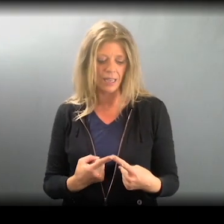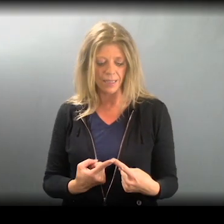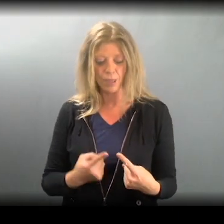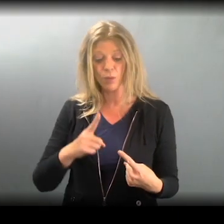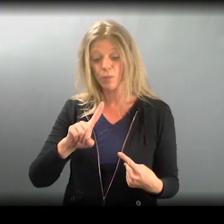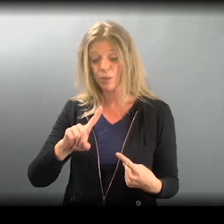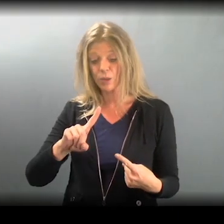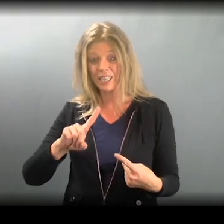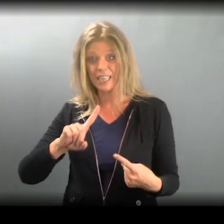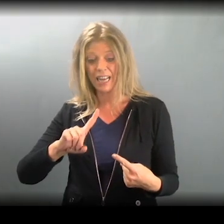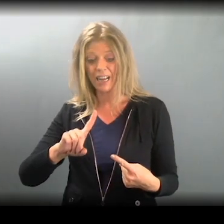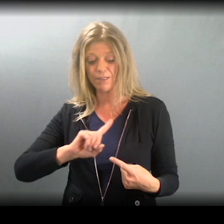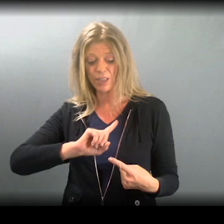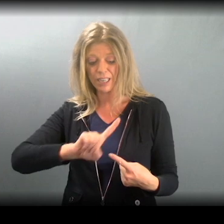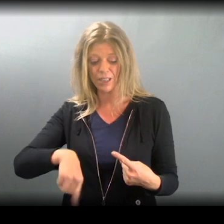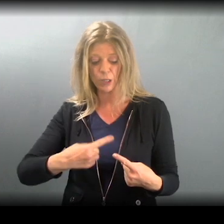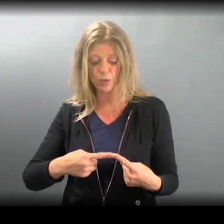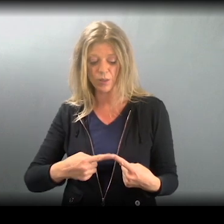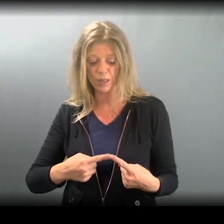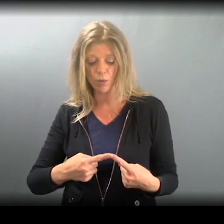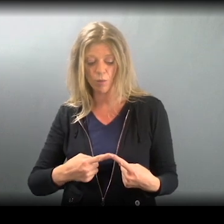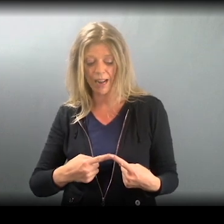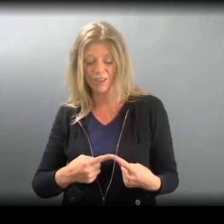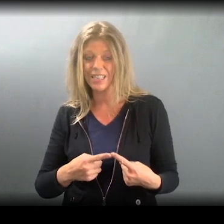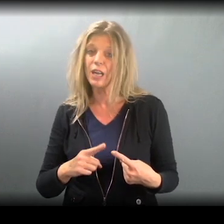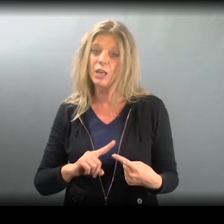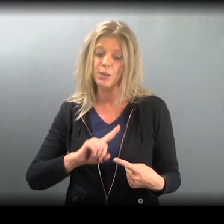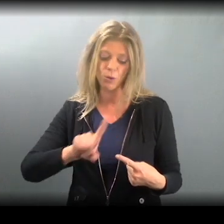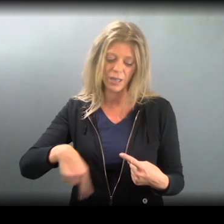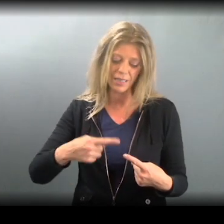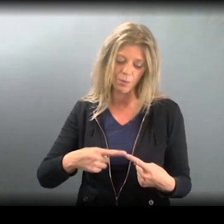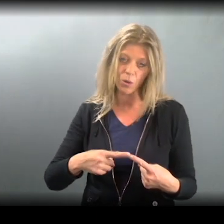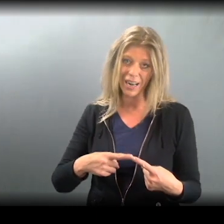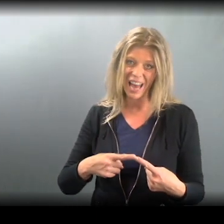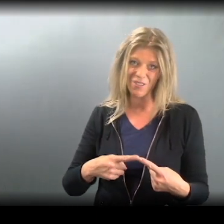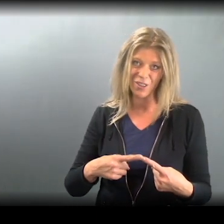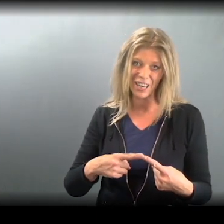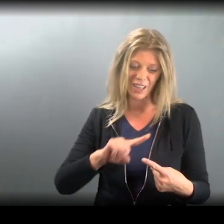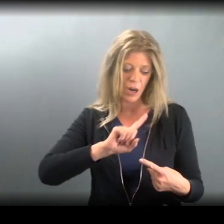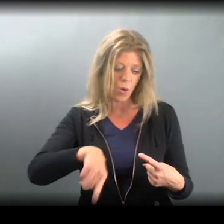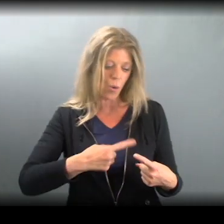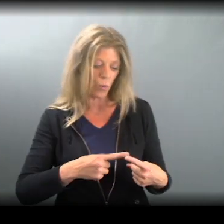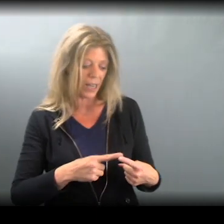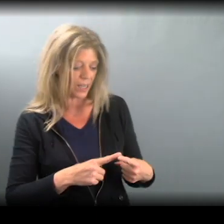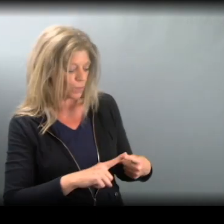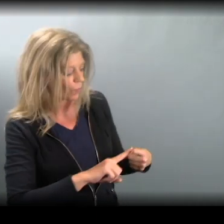So, your lead hand finger goes around your support hand finger. WHEN